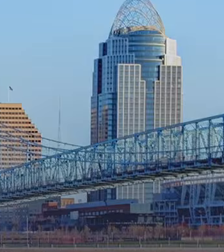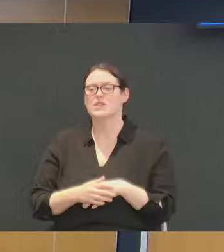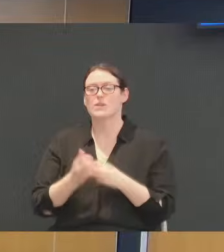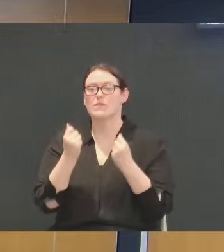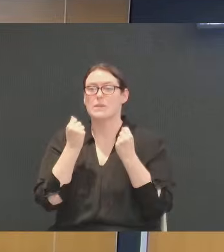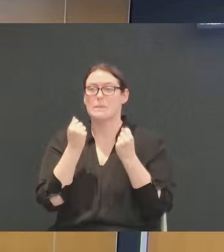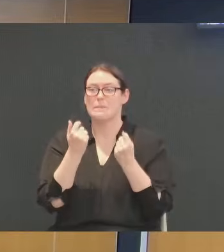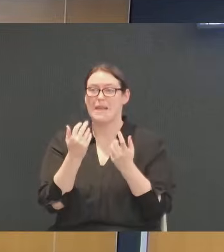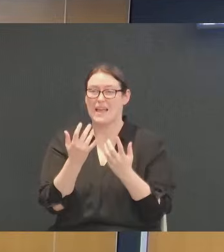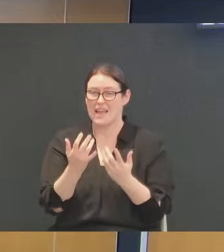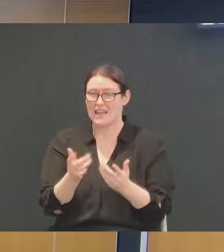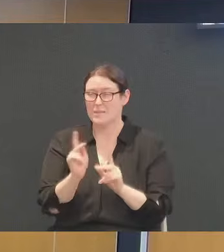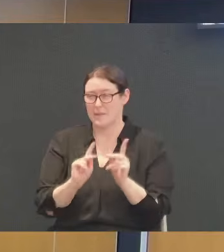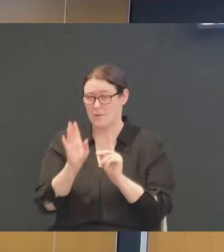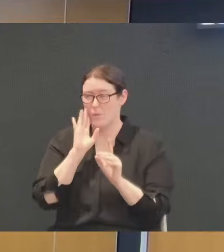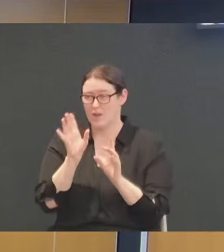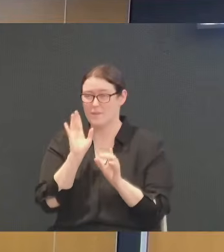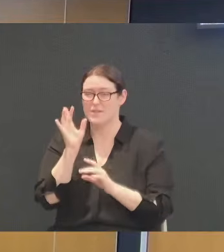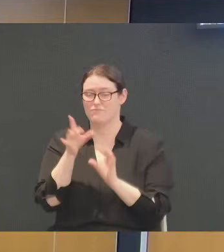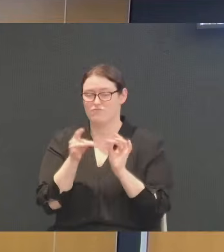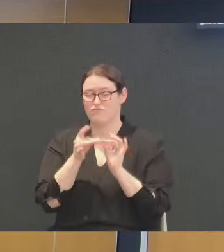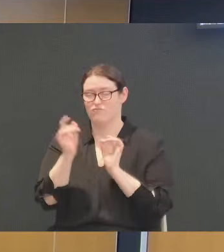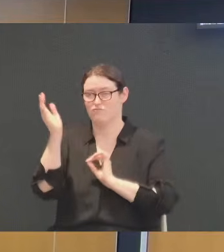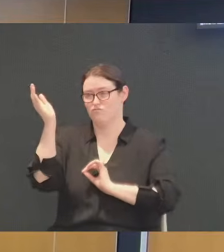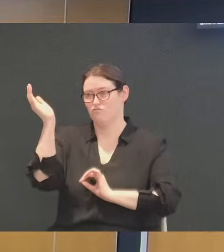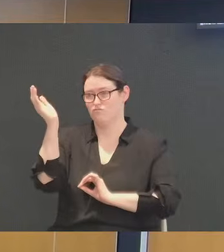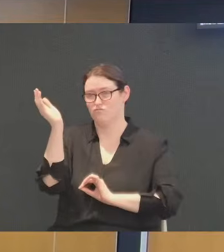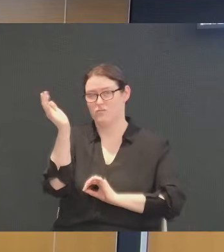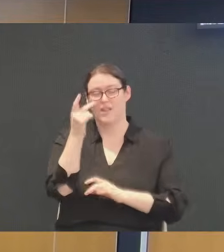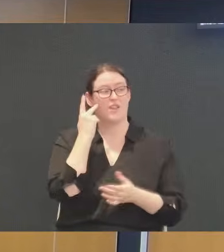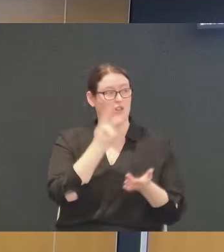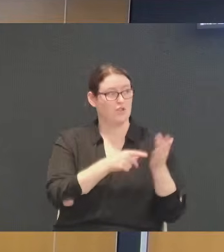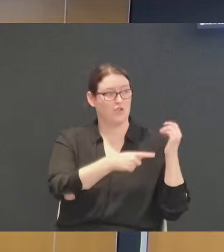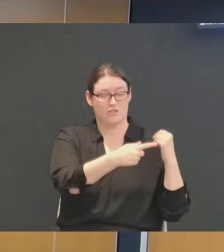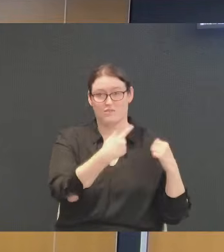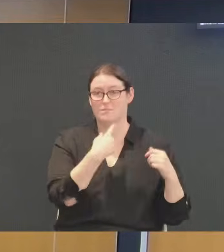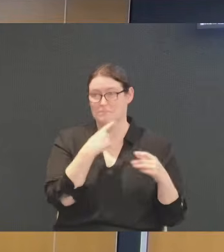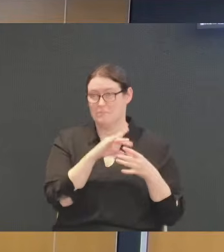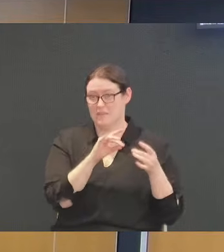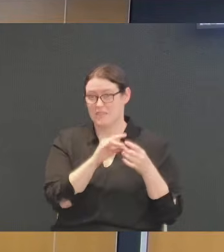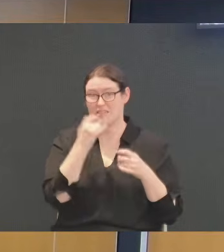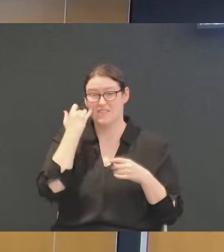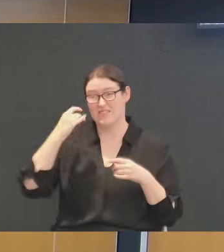for people that want to speak and as our clerk was saying if you haven't filled out your card